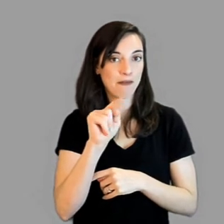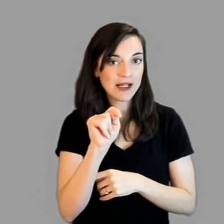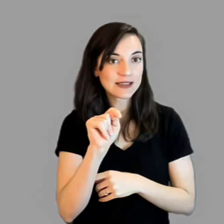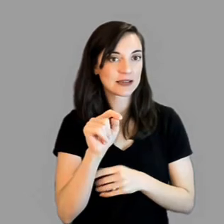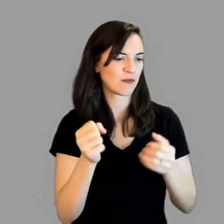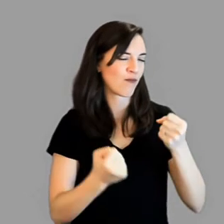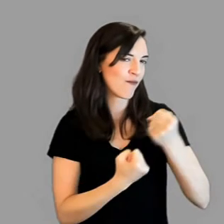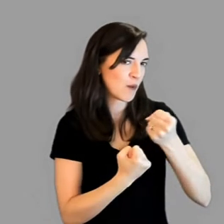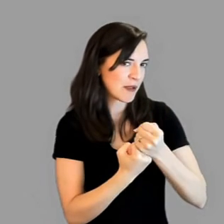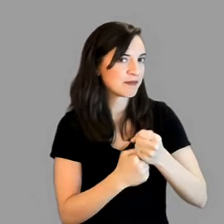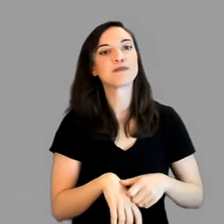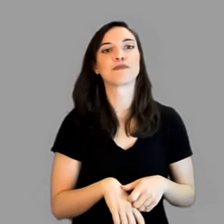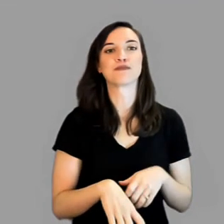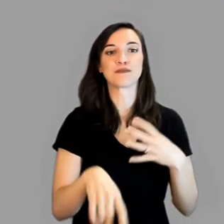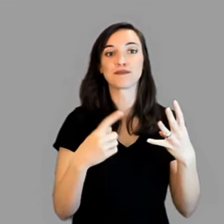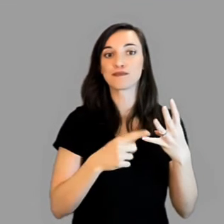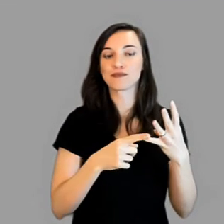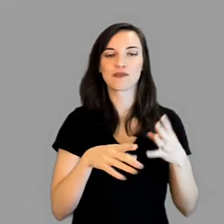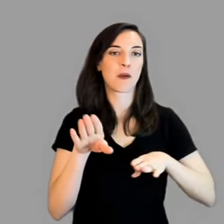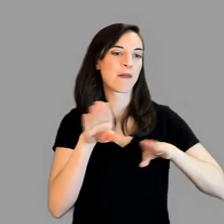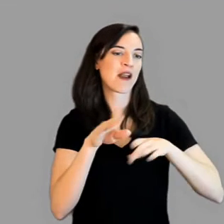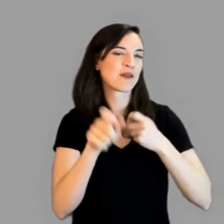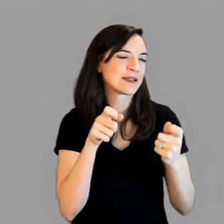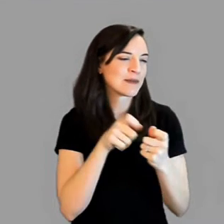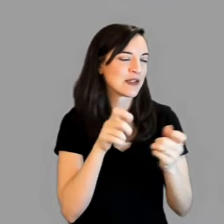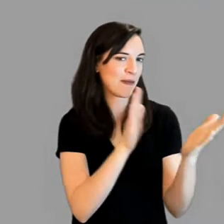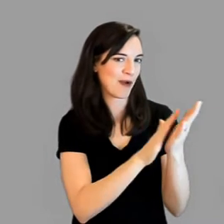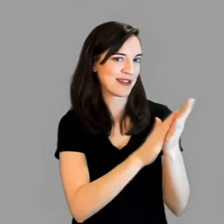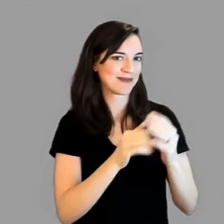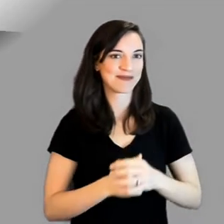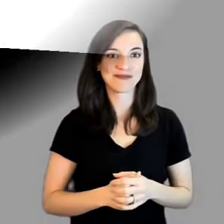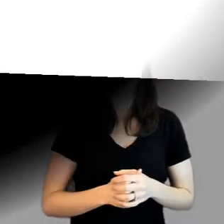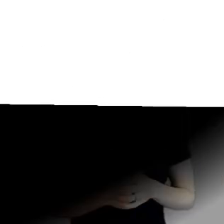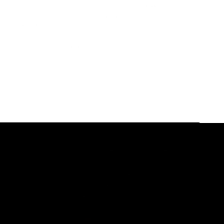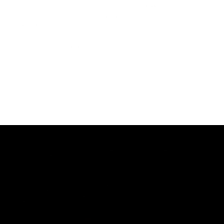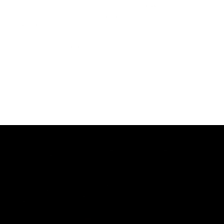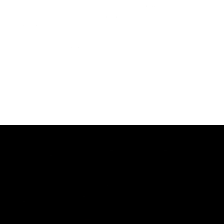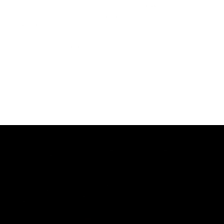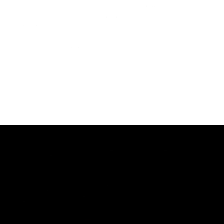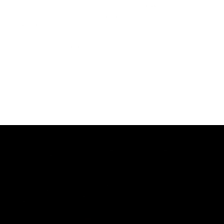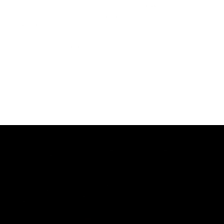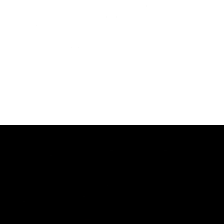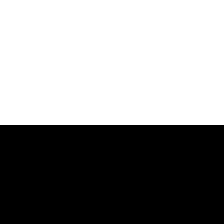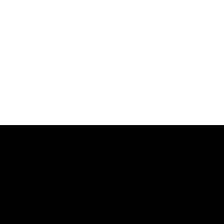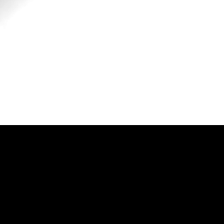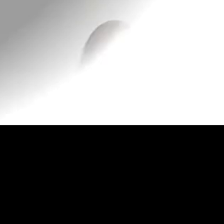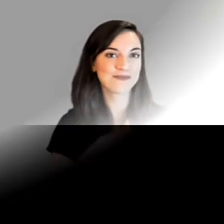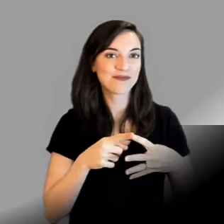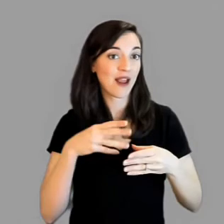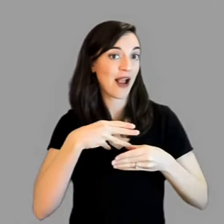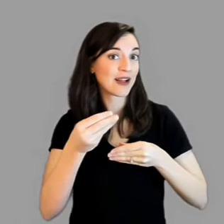praise.